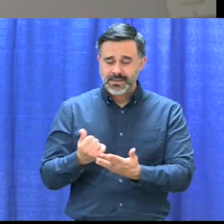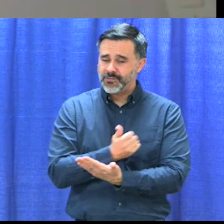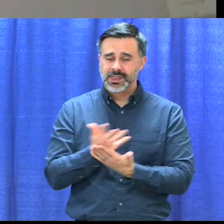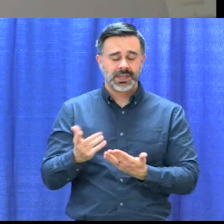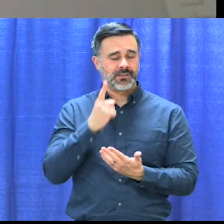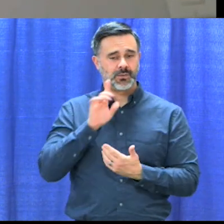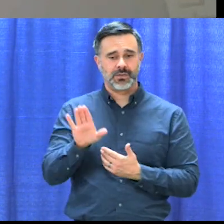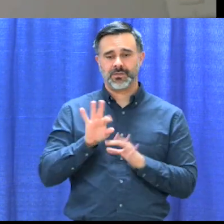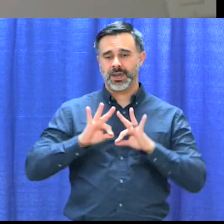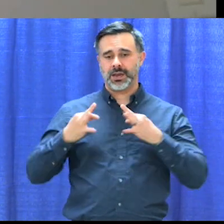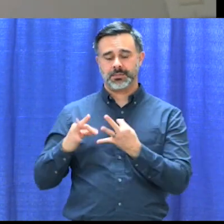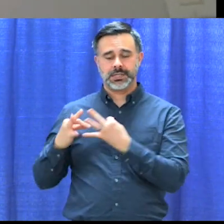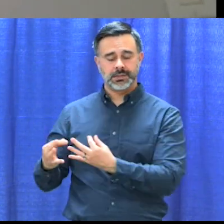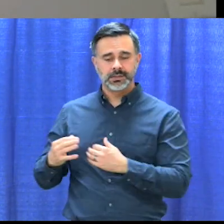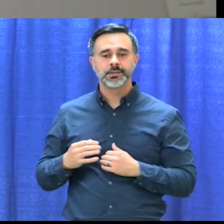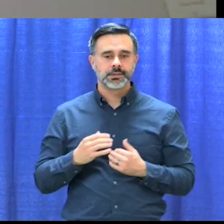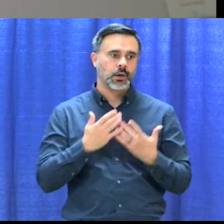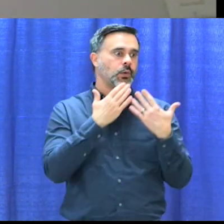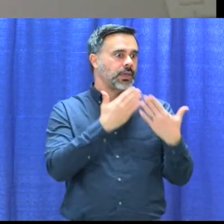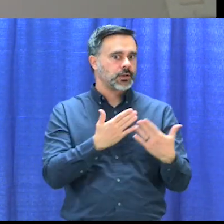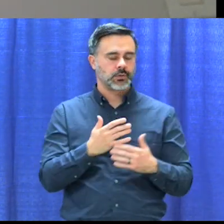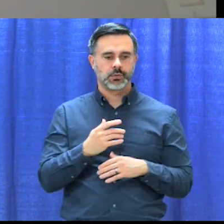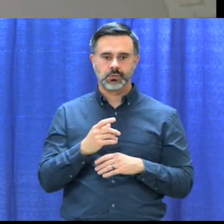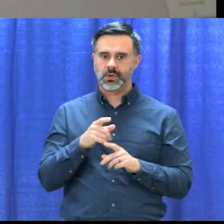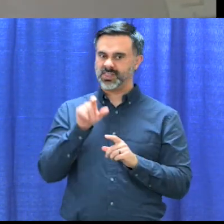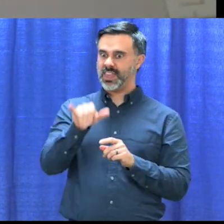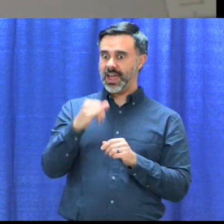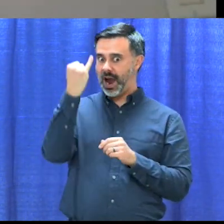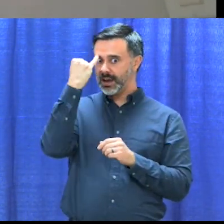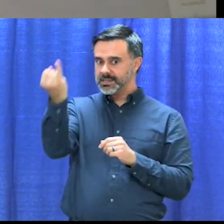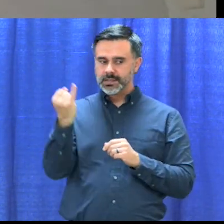So I think where kids are picking up lunches is one of the great ideas and we definitely